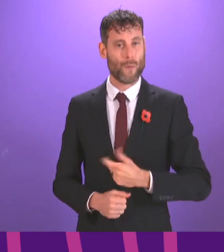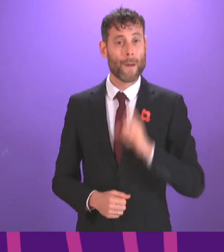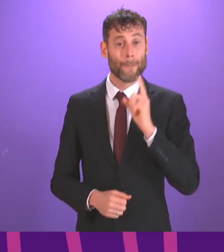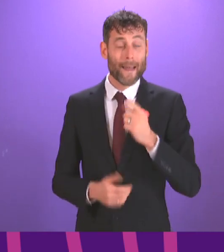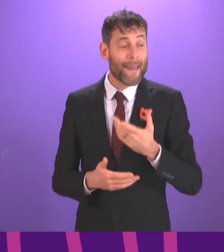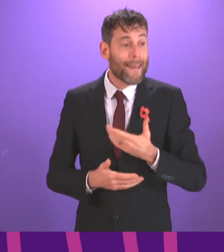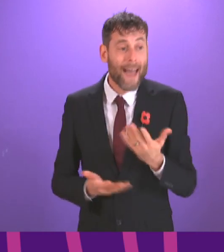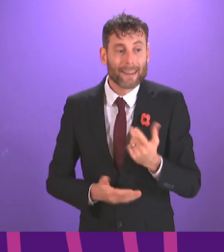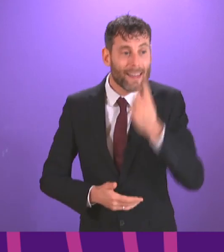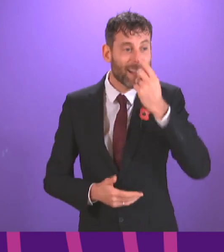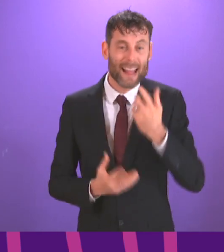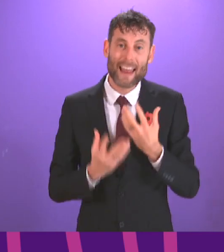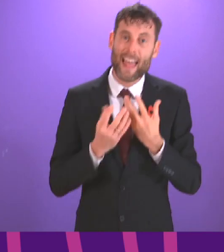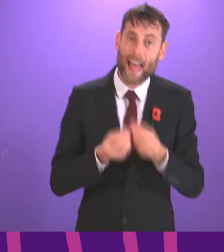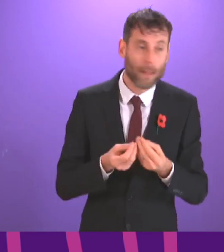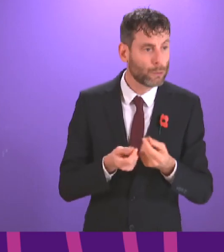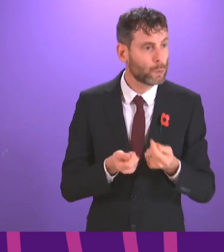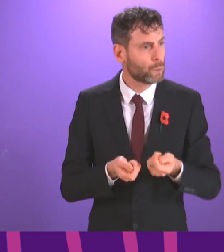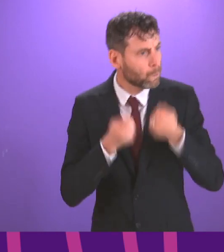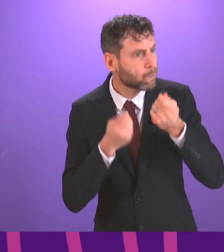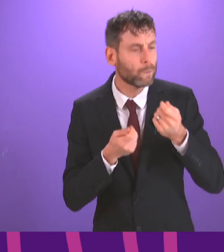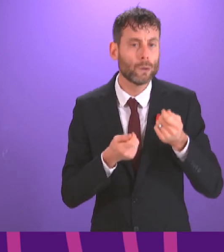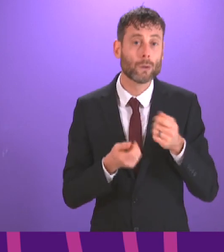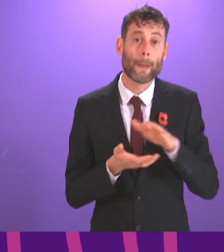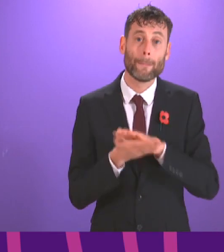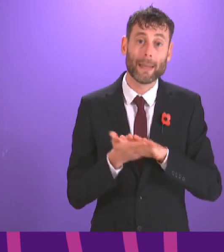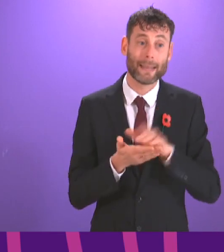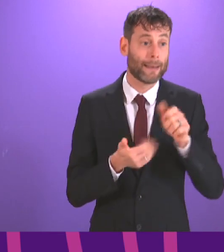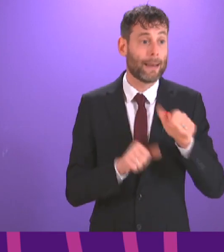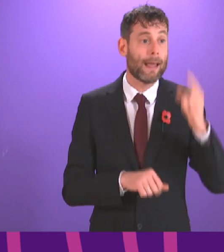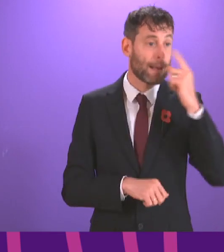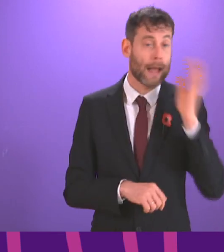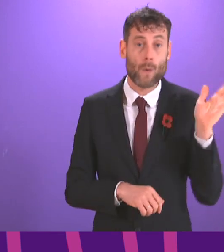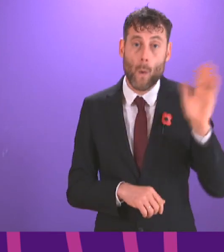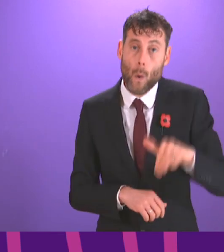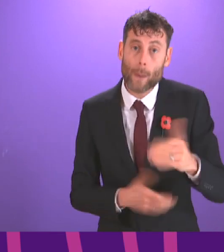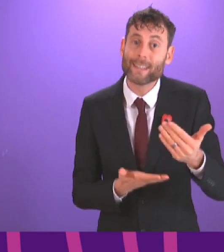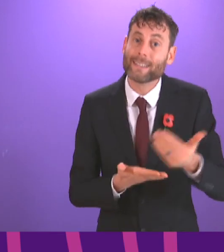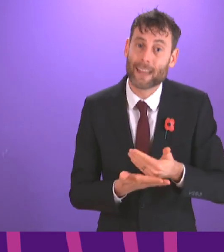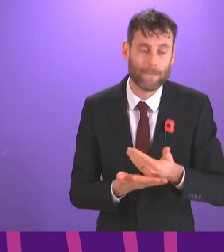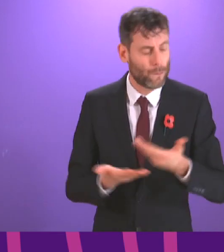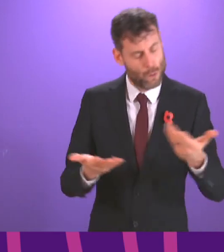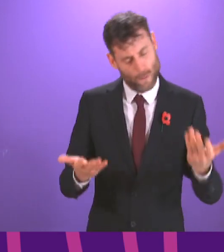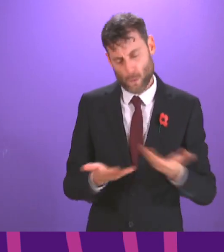that I can do to try and allow Leigha to be home and to be safe, I will of course look